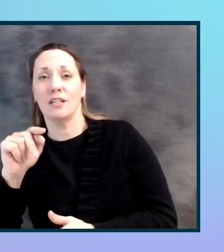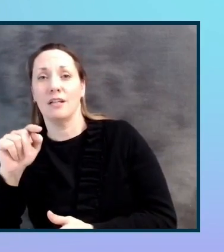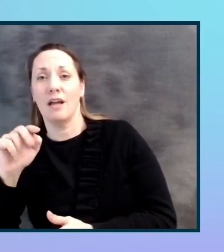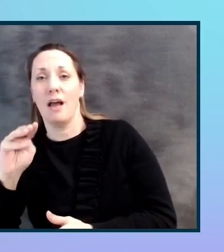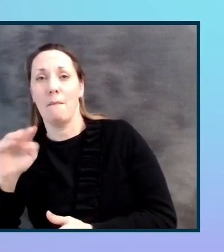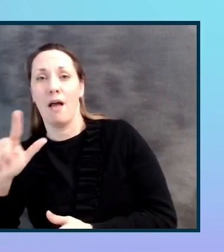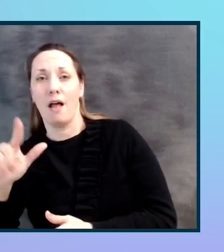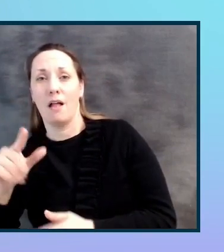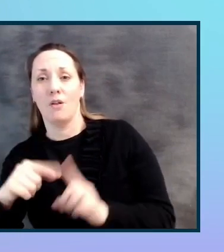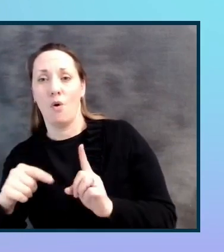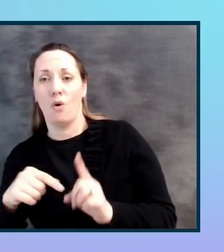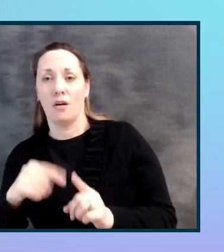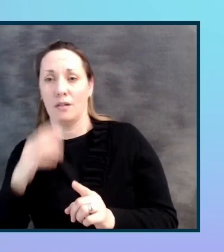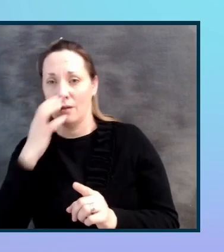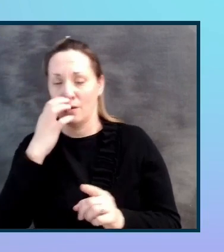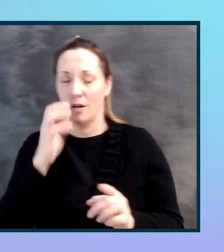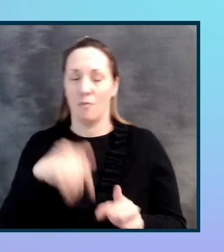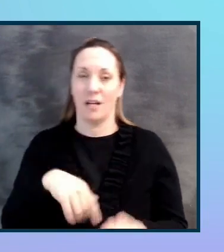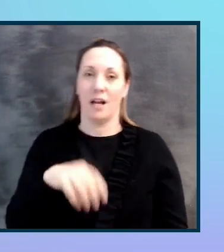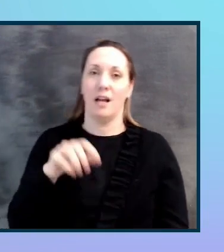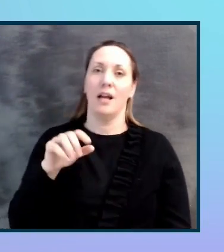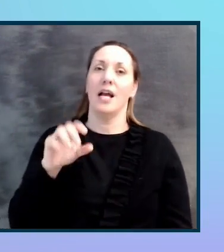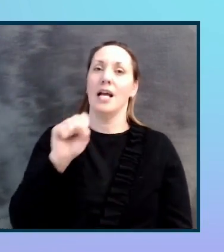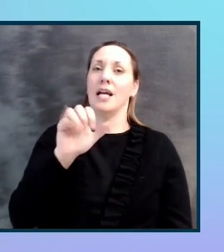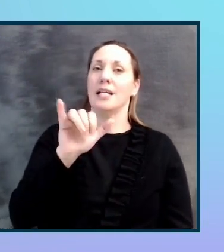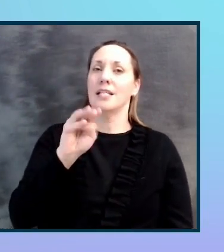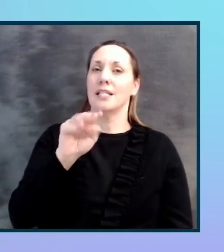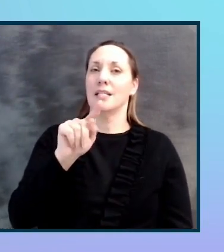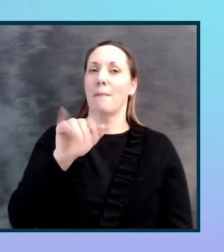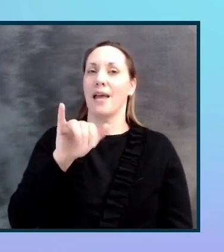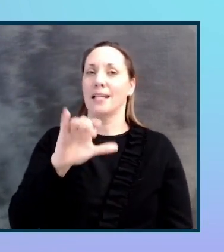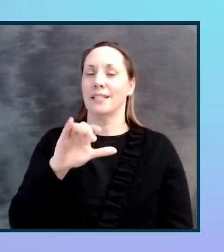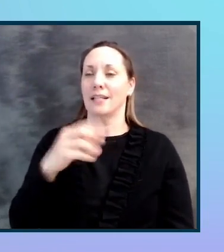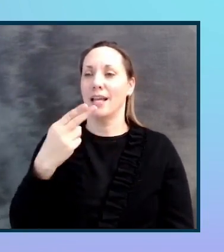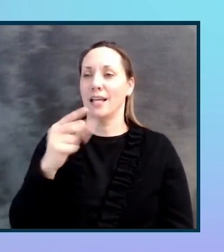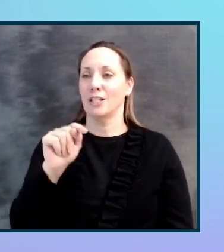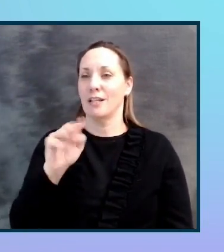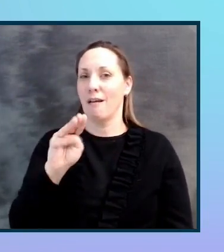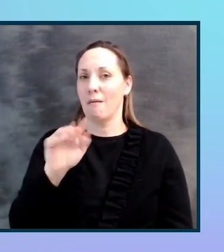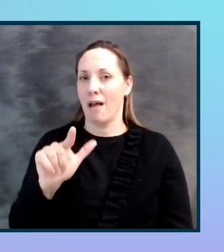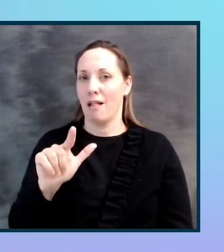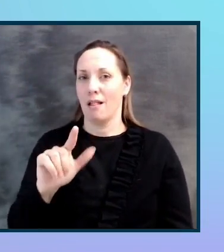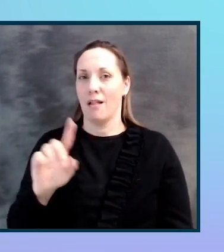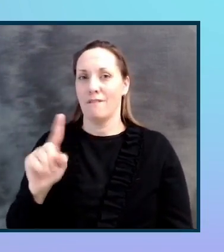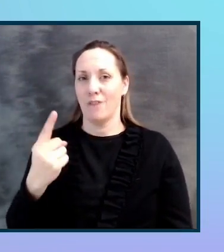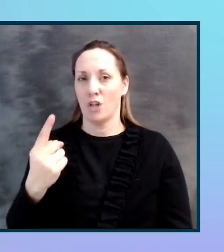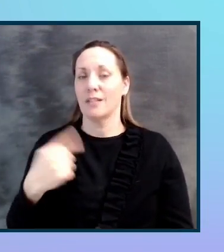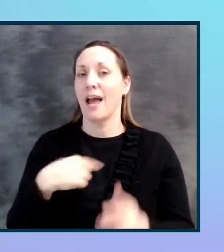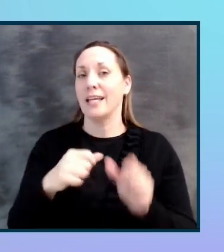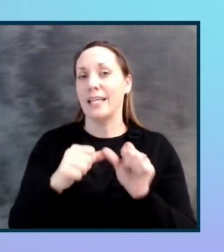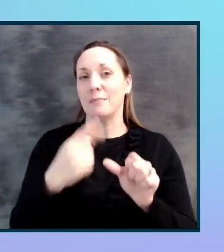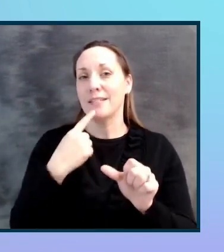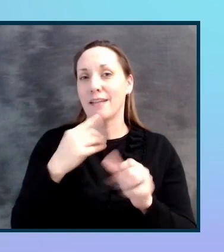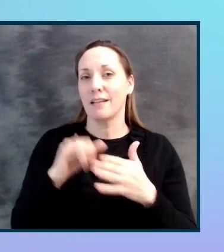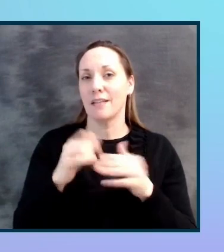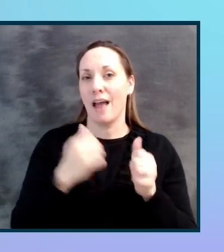Holy hell, learn semantic HTML first. I knew you're gonna love that one. I keep saying that everybody that's like on here,